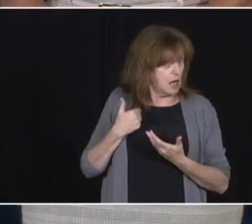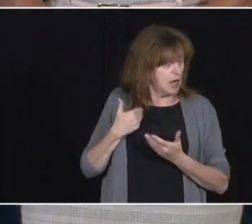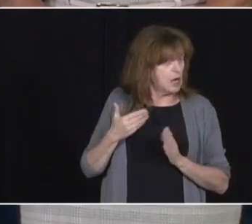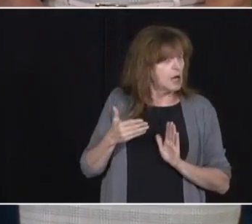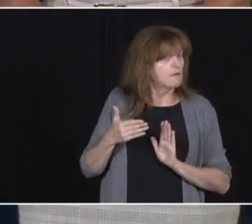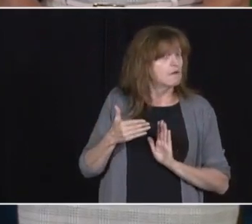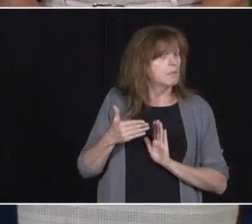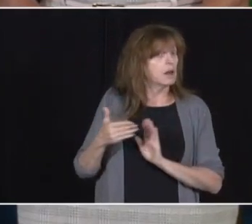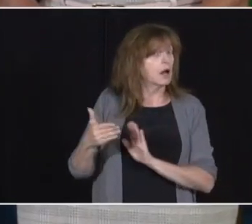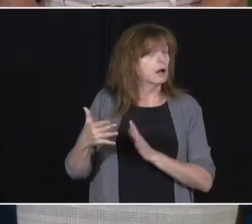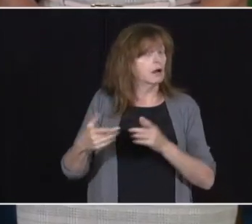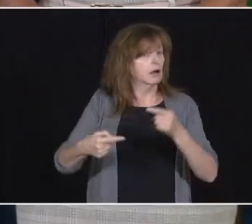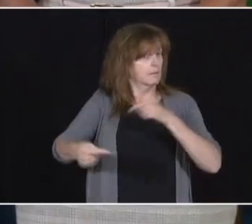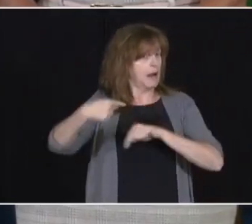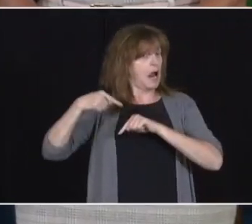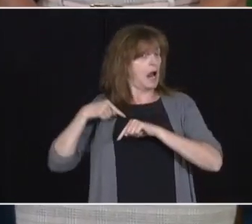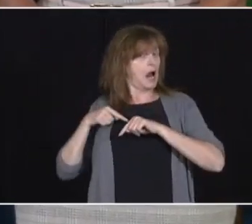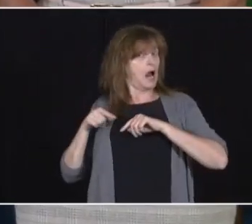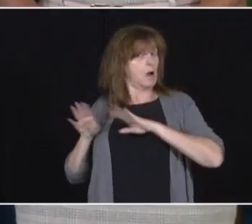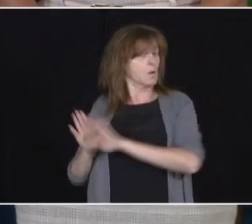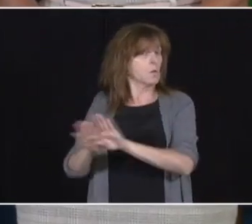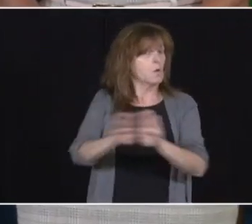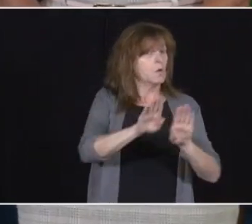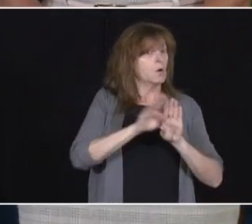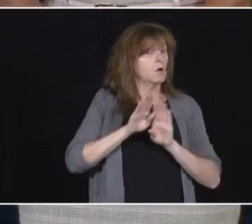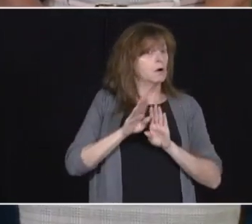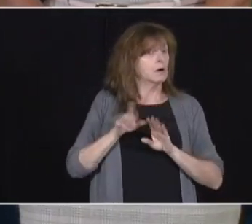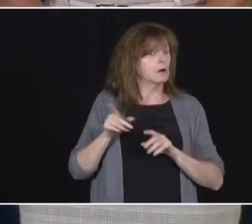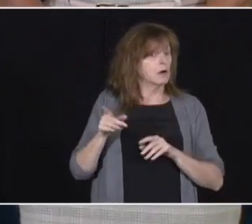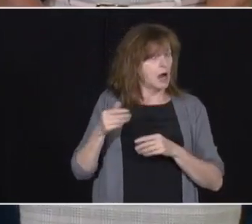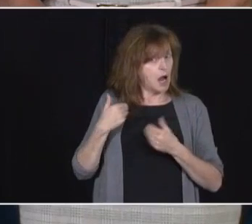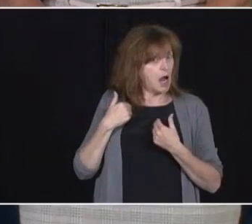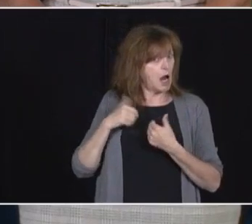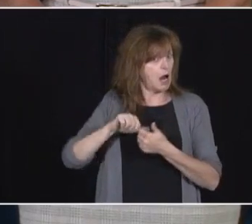to shut it back down? Do you have protocols in place and a plan